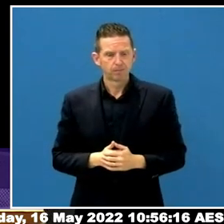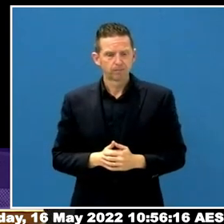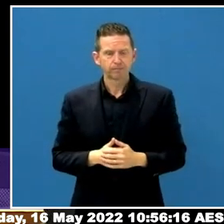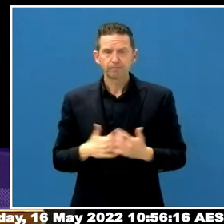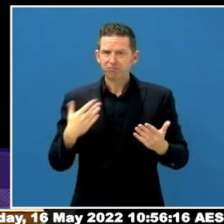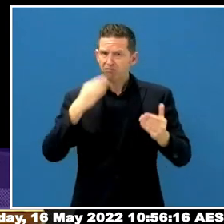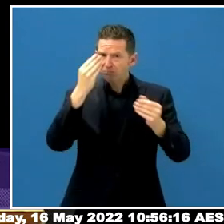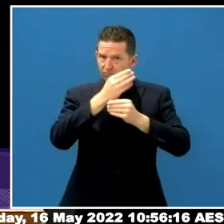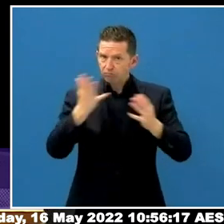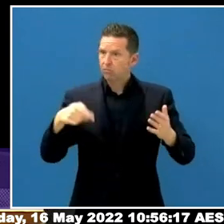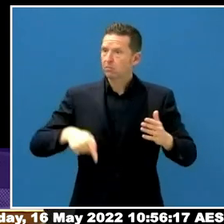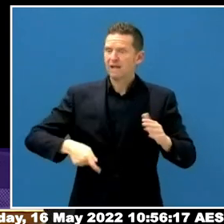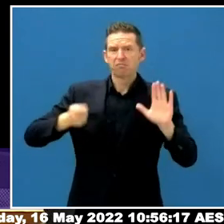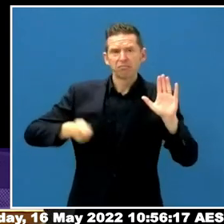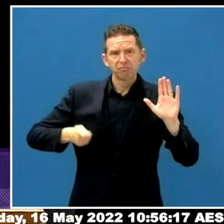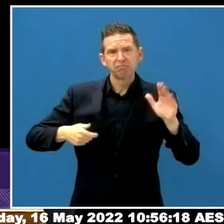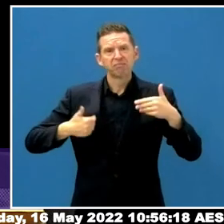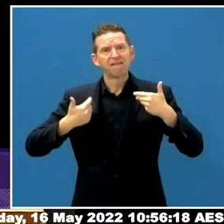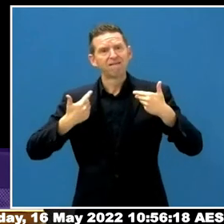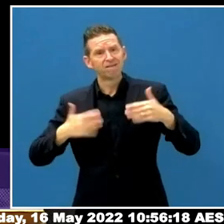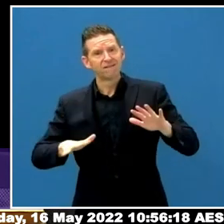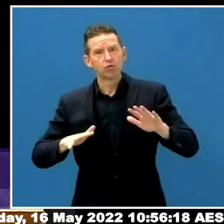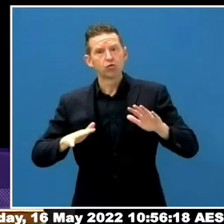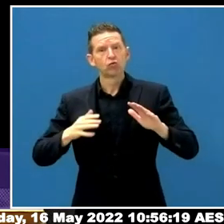this hearing that protections Afford to Royal Commission witnesses.